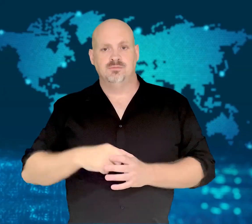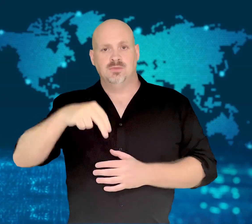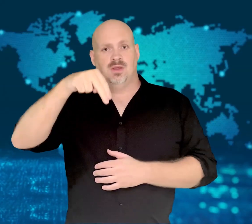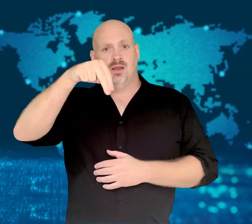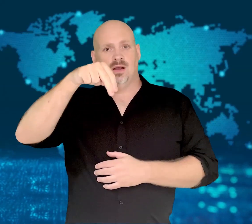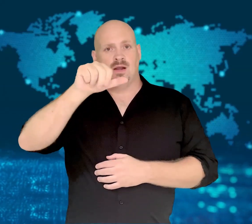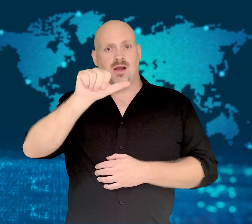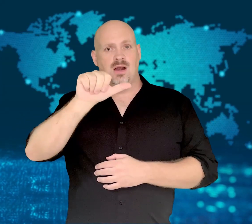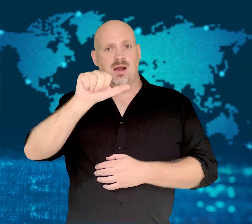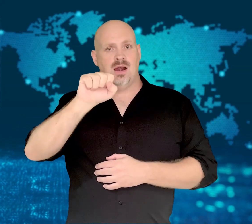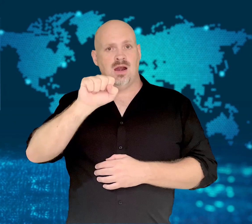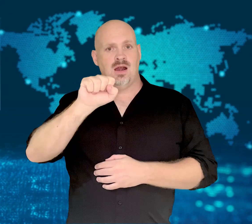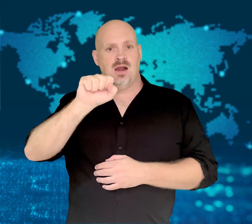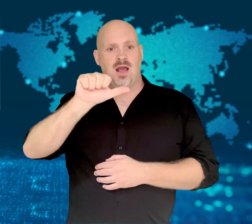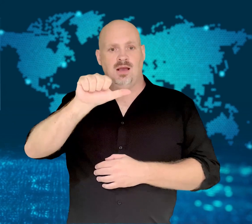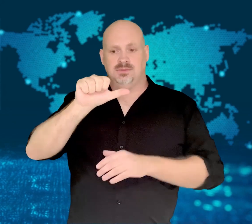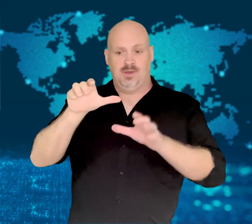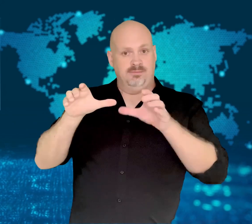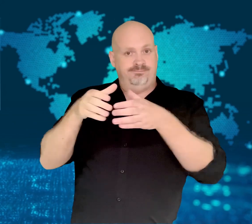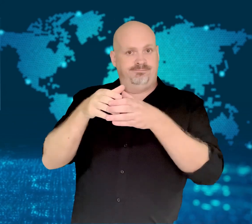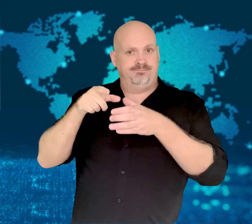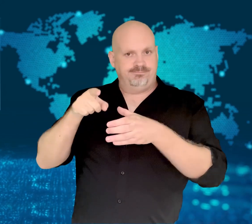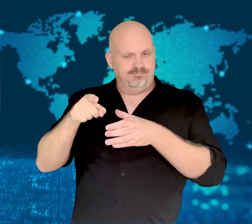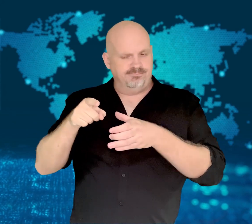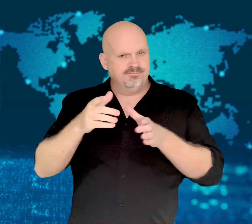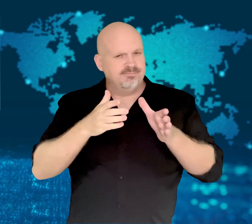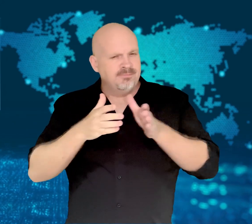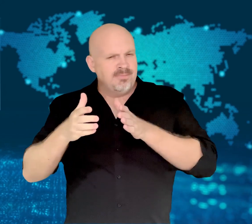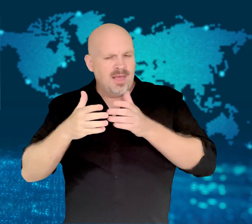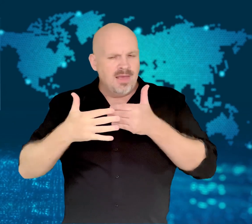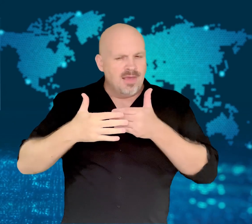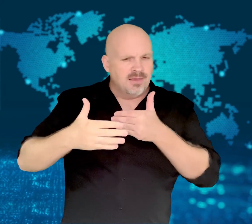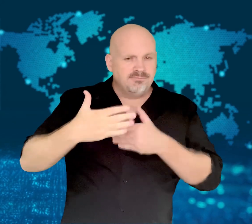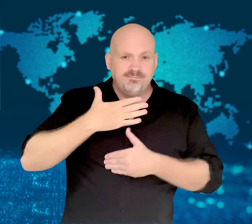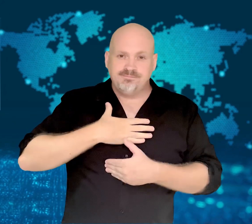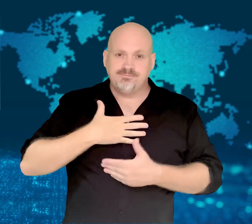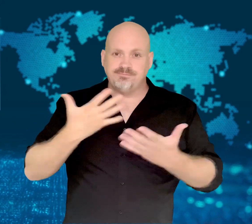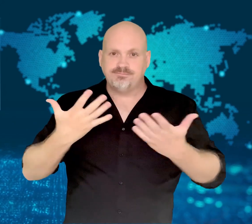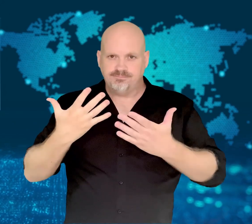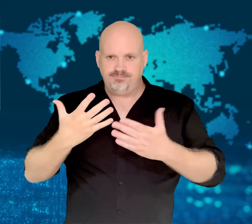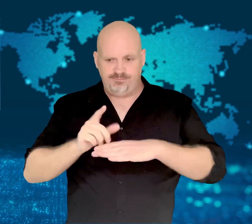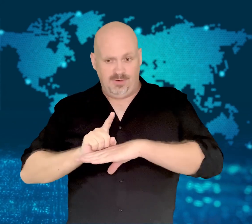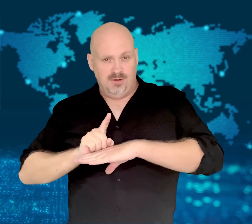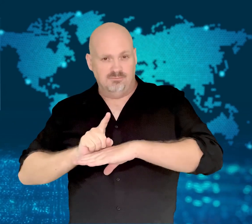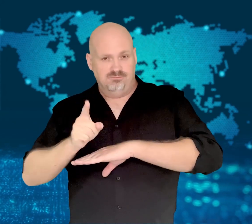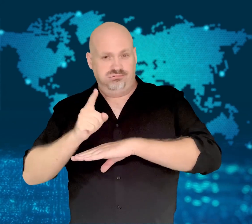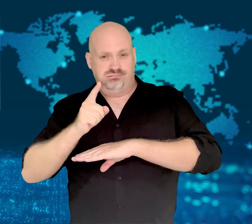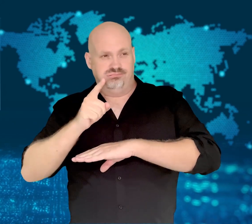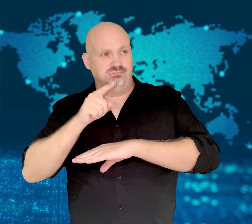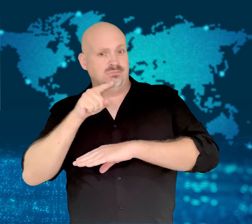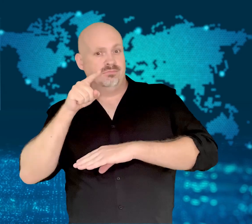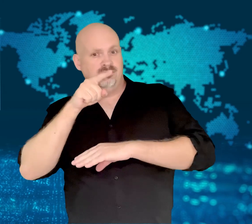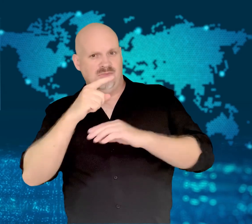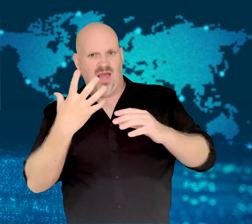[GAVIN]: NASA plans to crash a spacecraft into an asteroid in a test of how they might